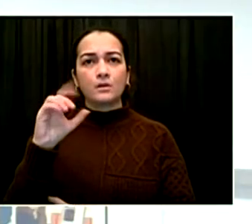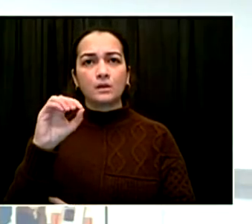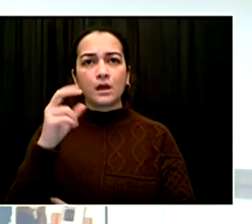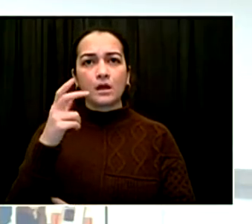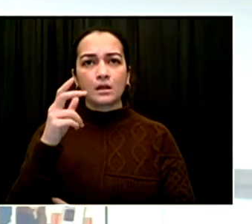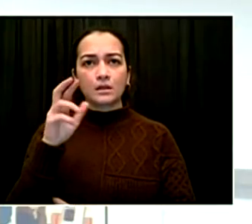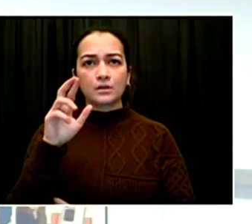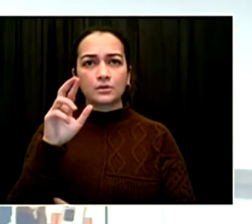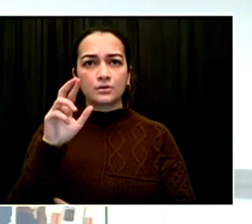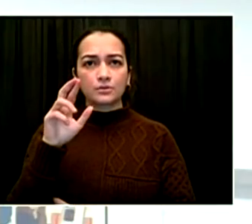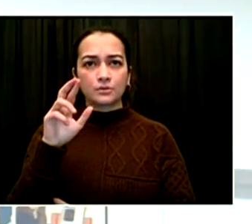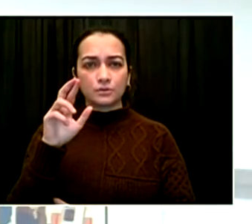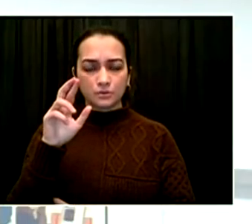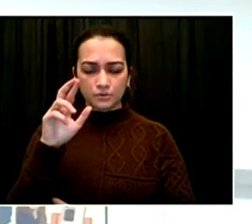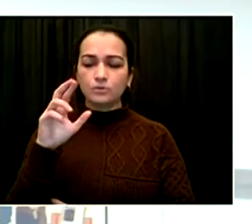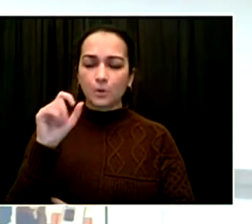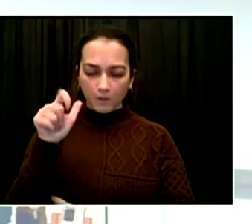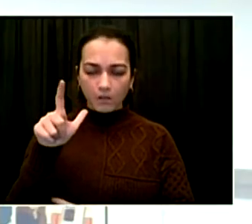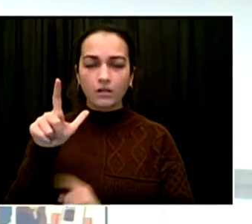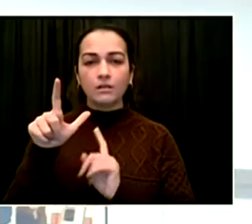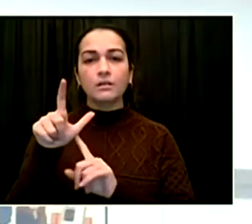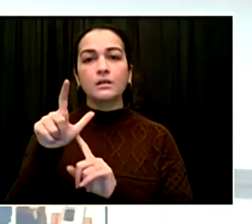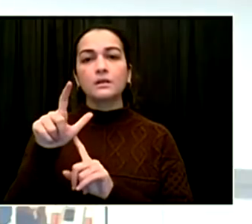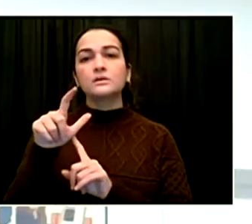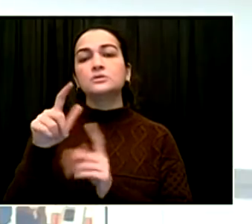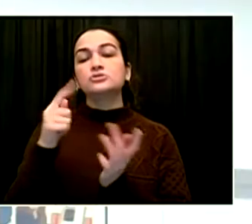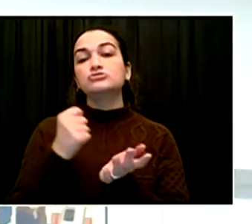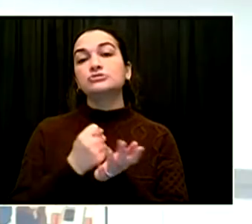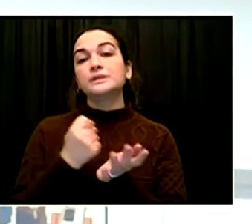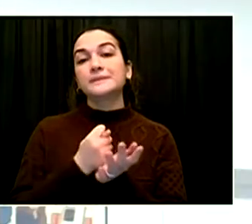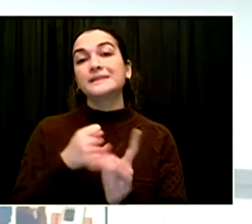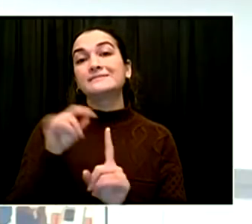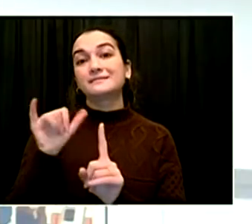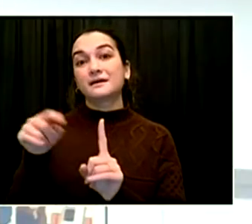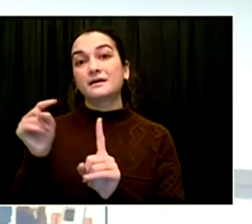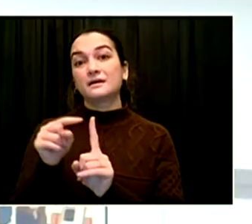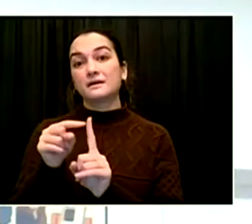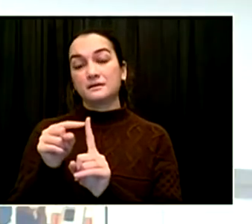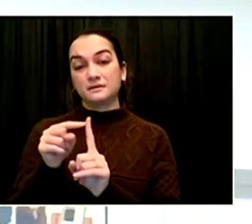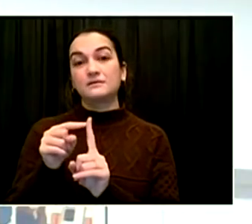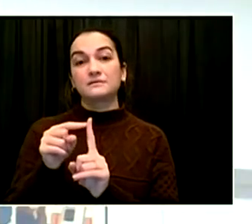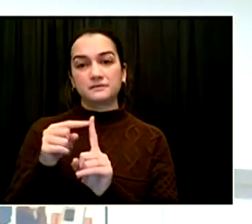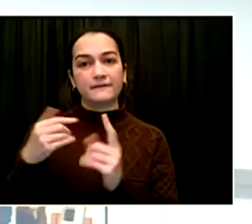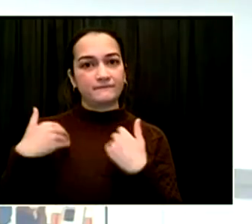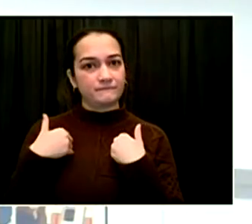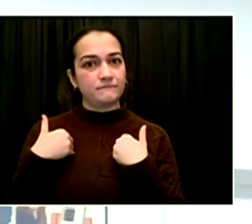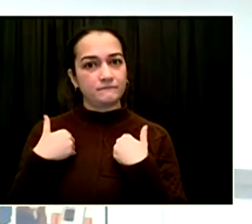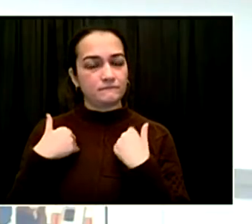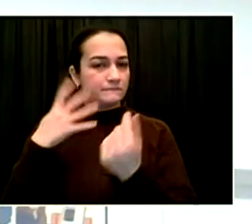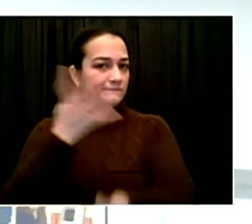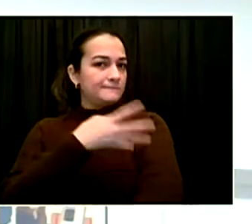SPECIFICALLY ON MONOCLONAL ANTIBODY TREATMENT, CALL 212-